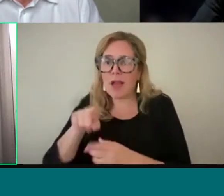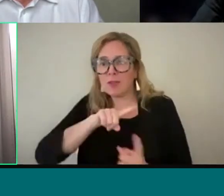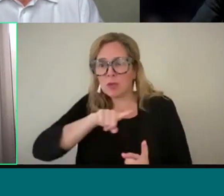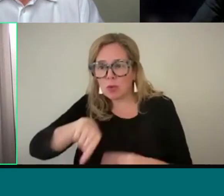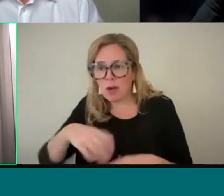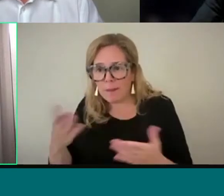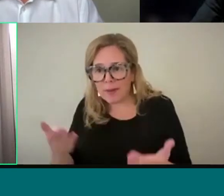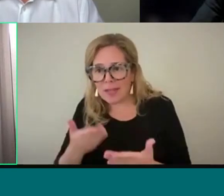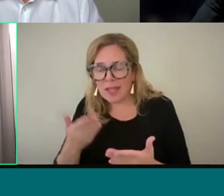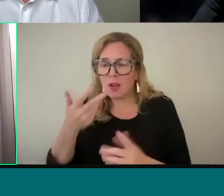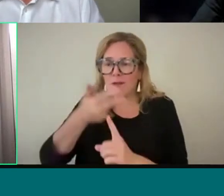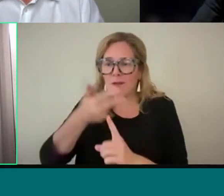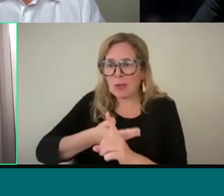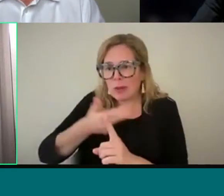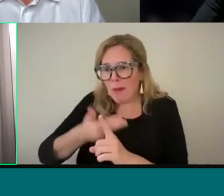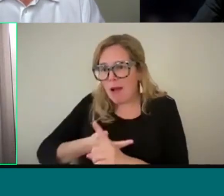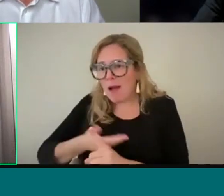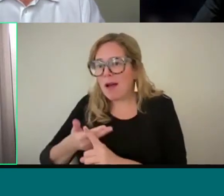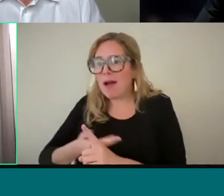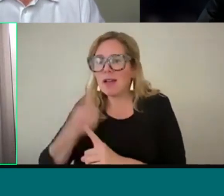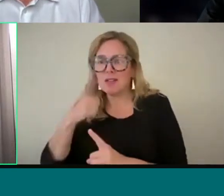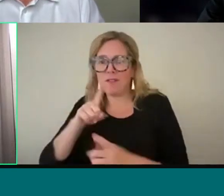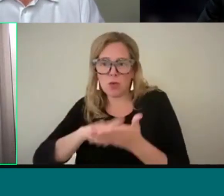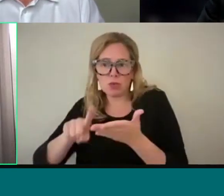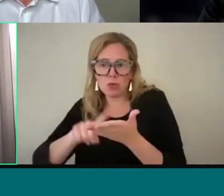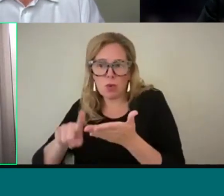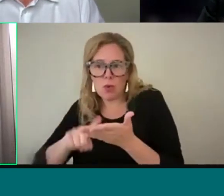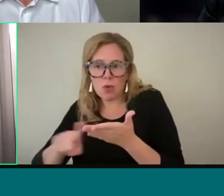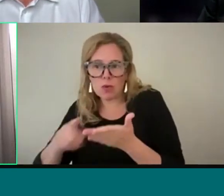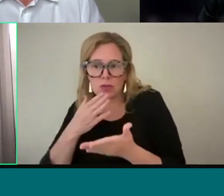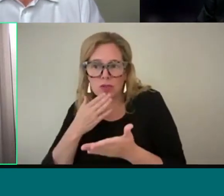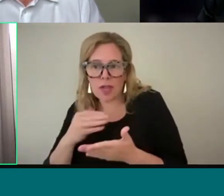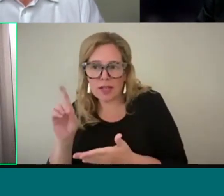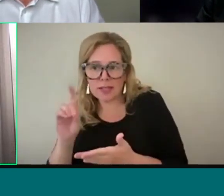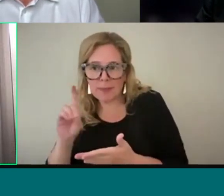really with the visit focused on downloading. Home device data so that we can better inform